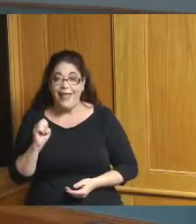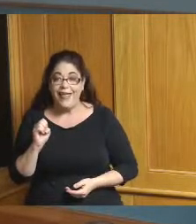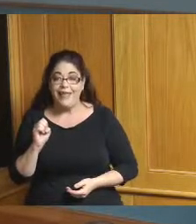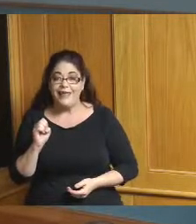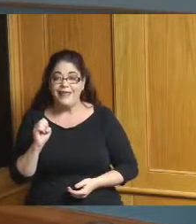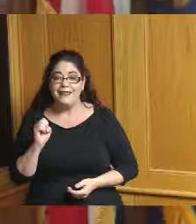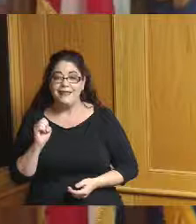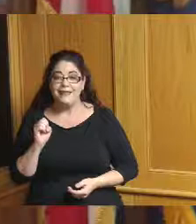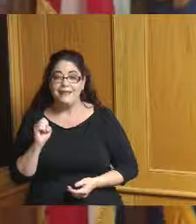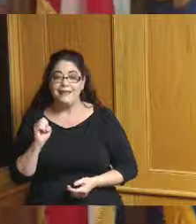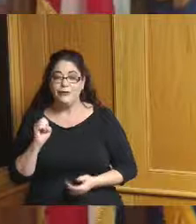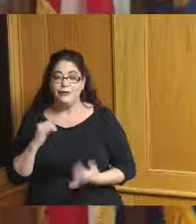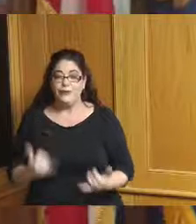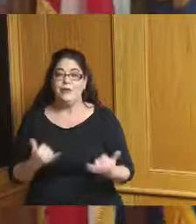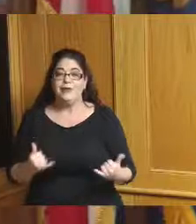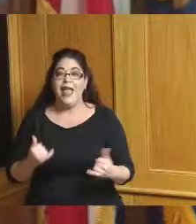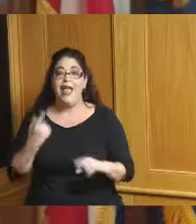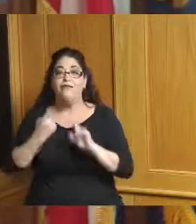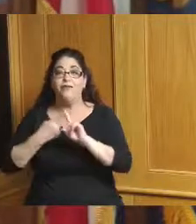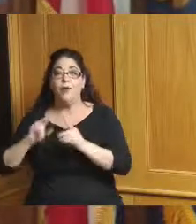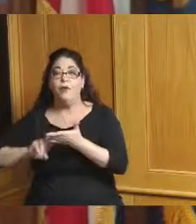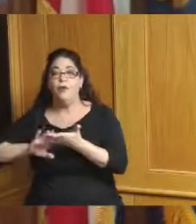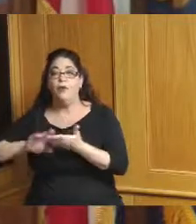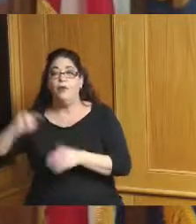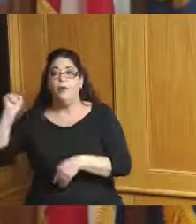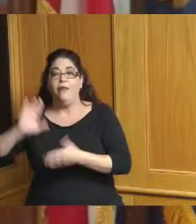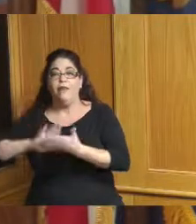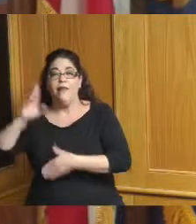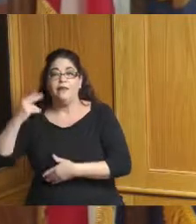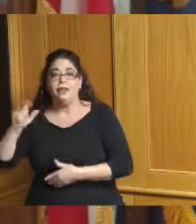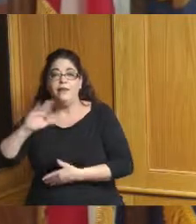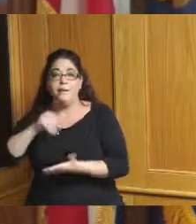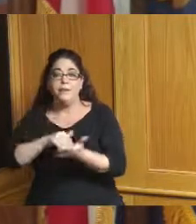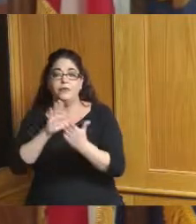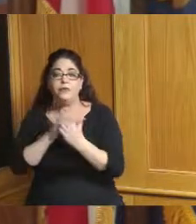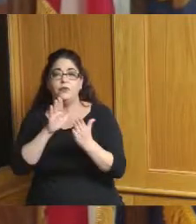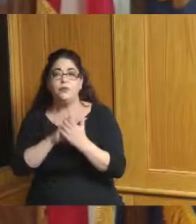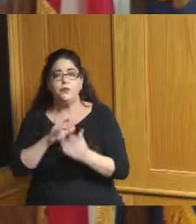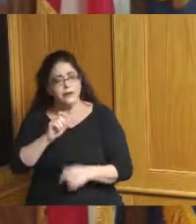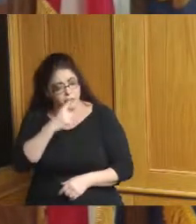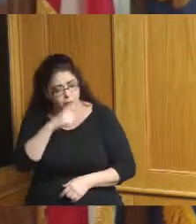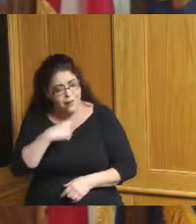coming from North College Hill middle school can you talk about some of the schools now that are